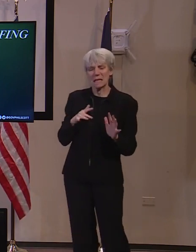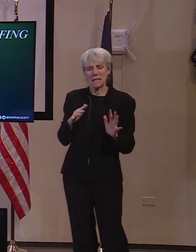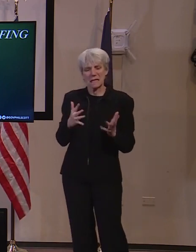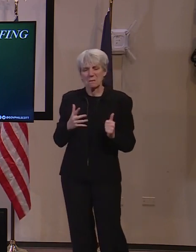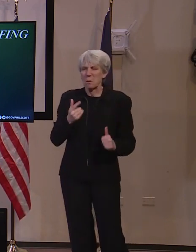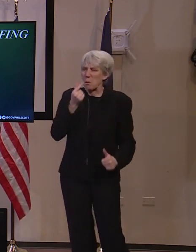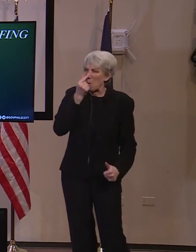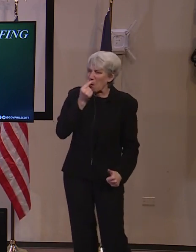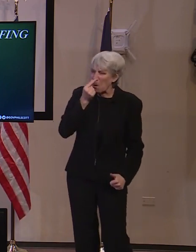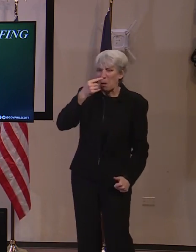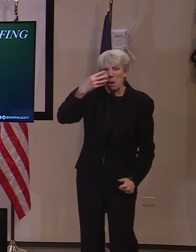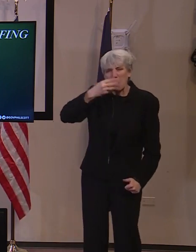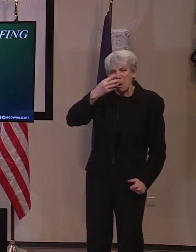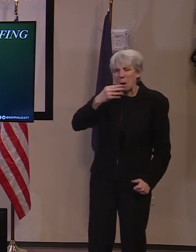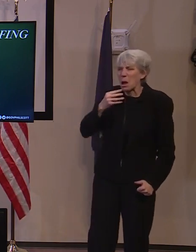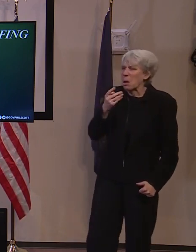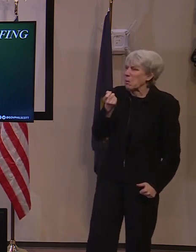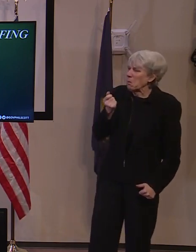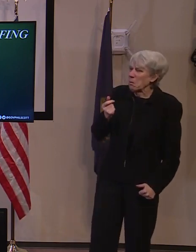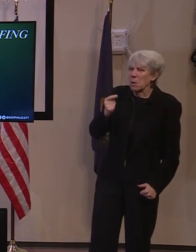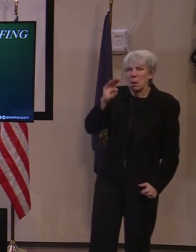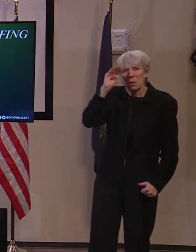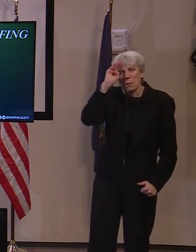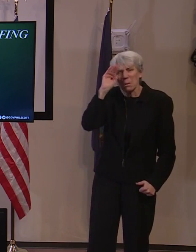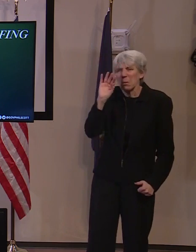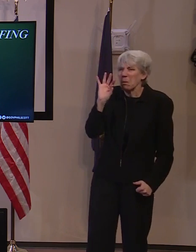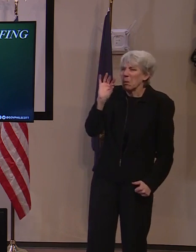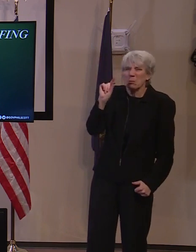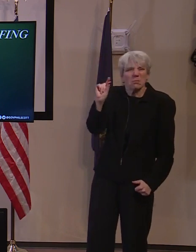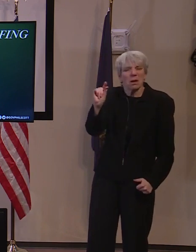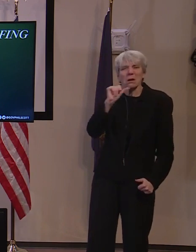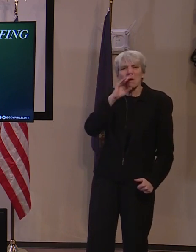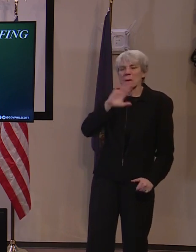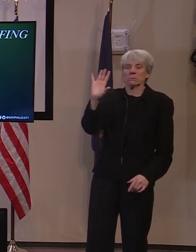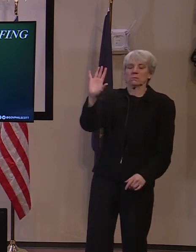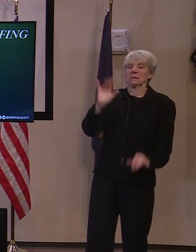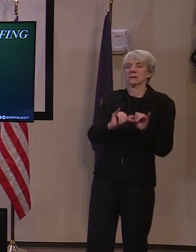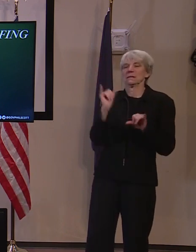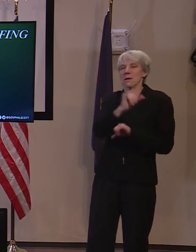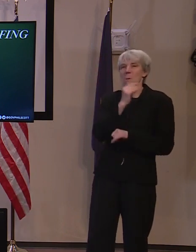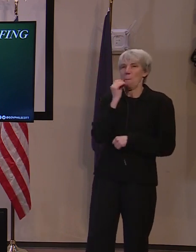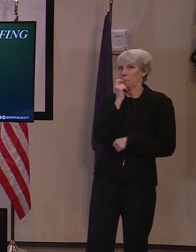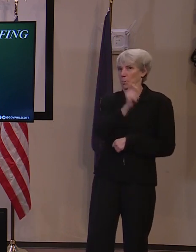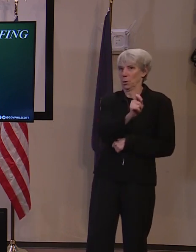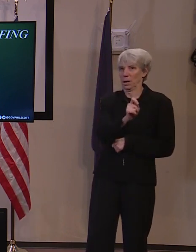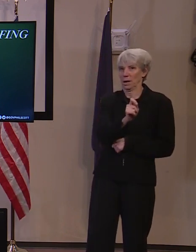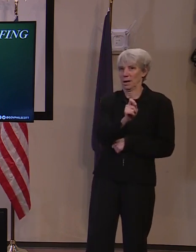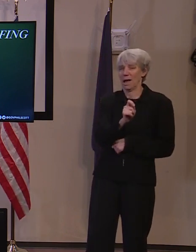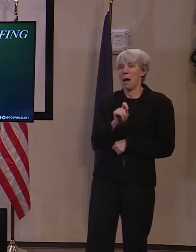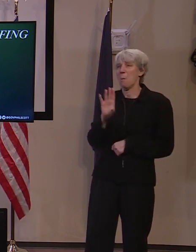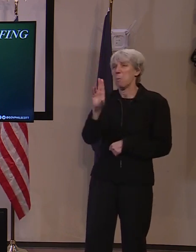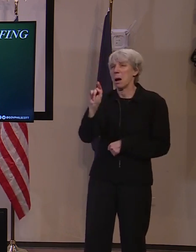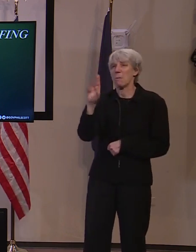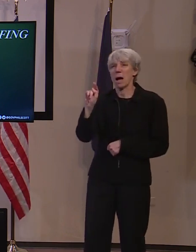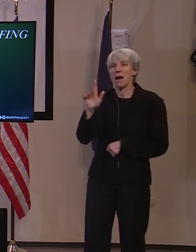and stay home. While this decision can be hard, the flexibility is key to keeping others safe.